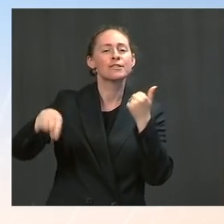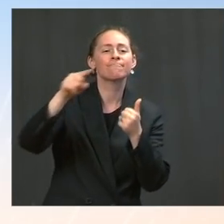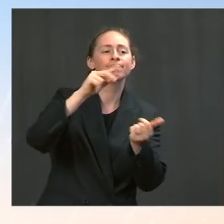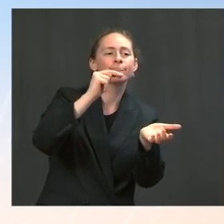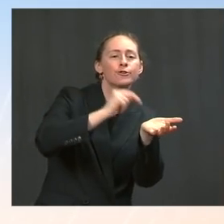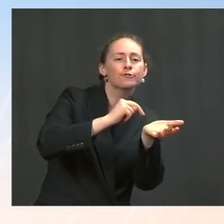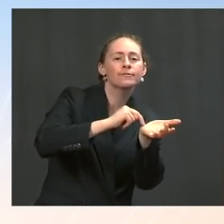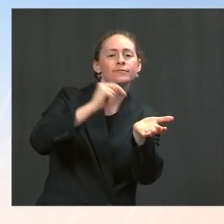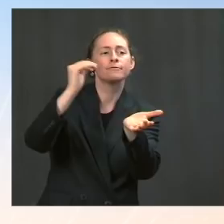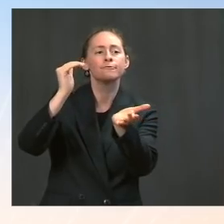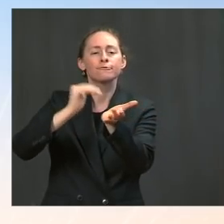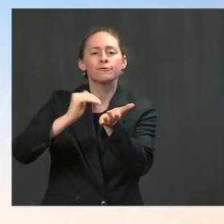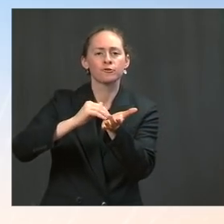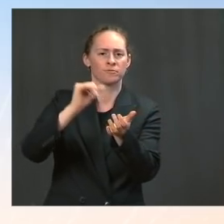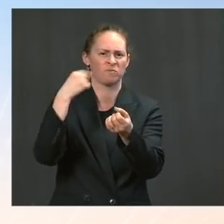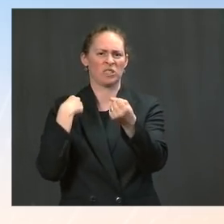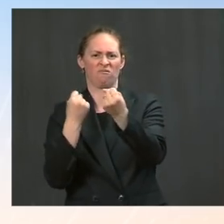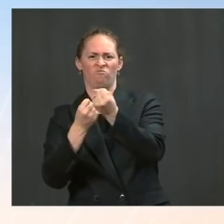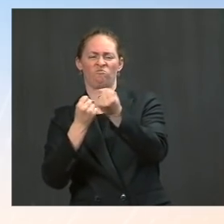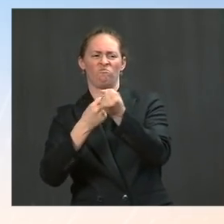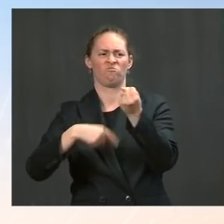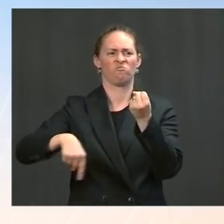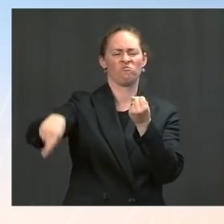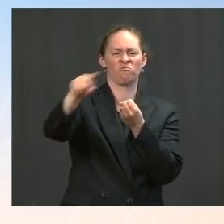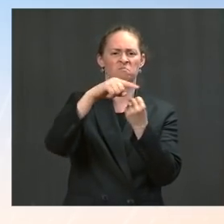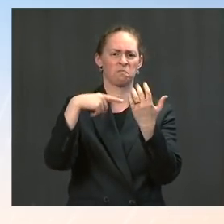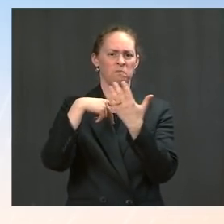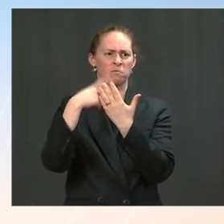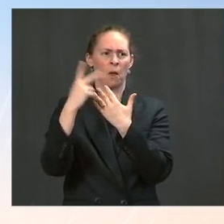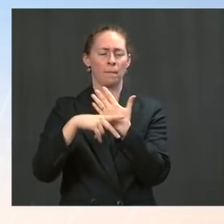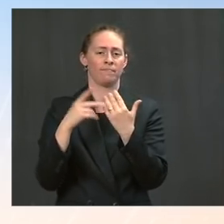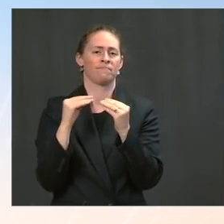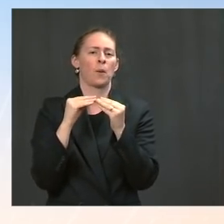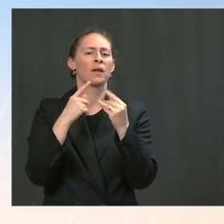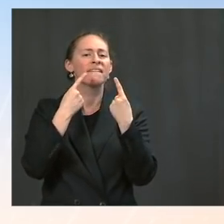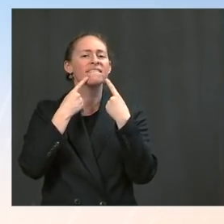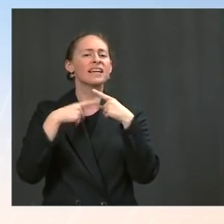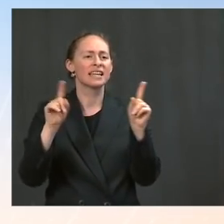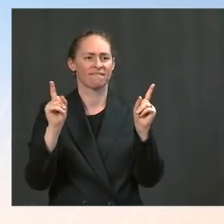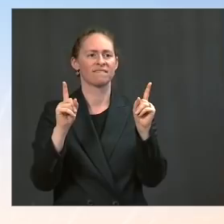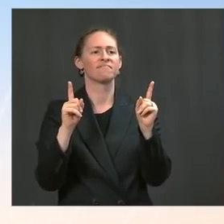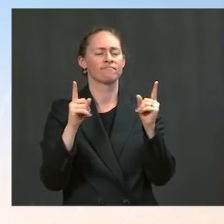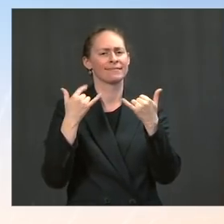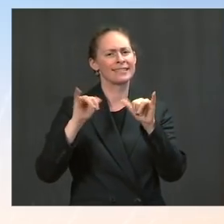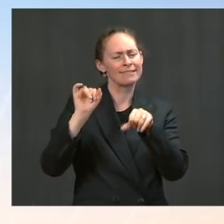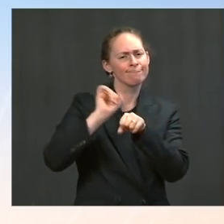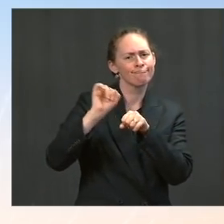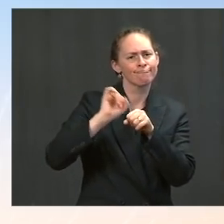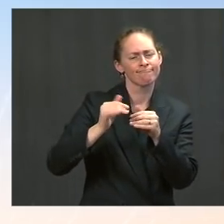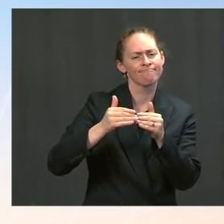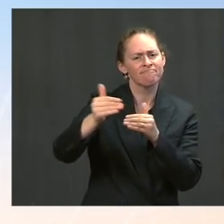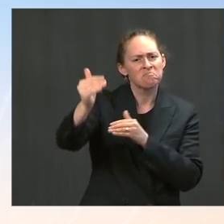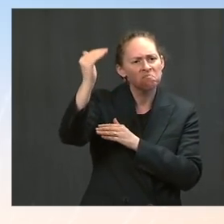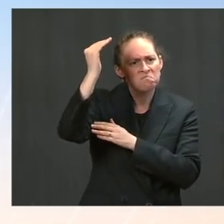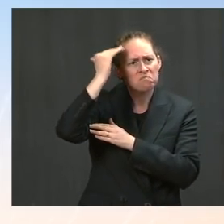We think that all of those have been effective. There's still -- still more work to be done, but certainly, that's encouraging -- those trends that we've seen.